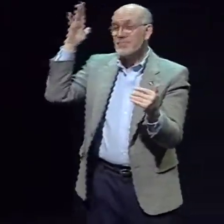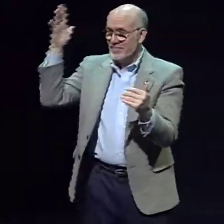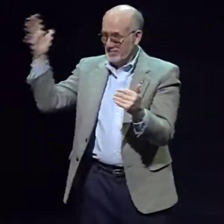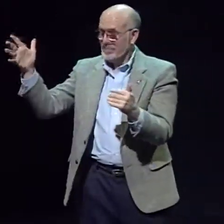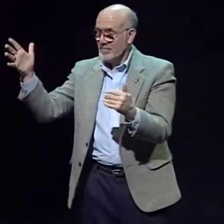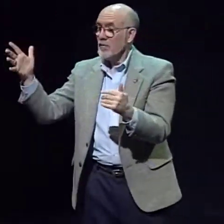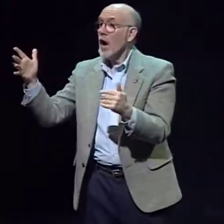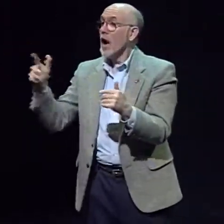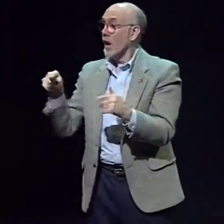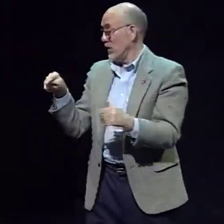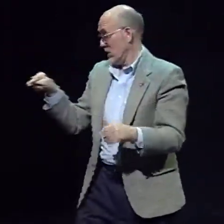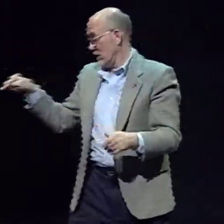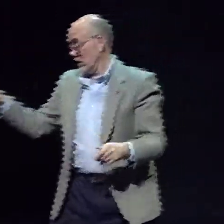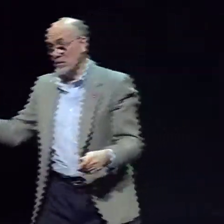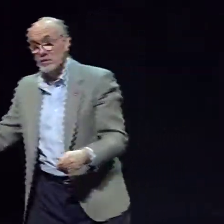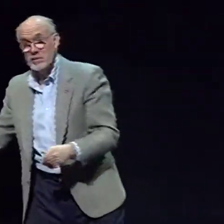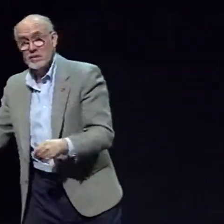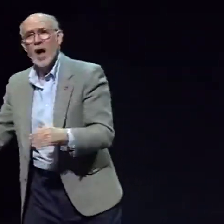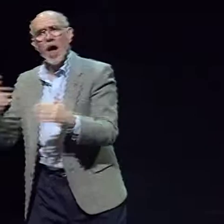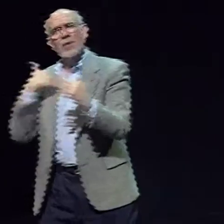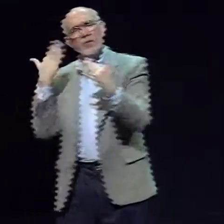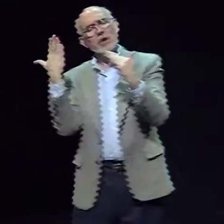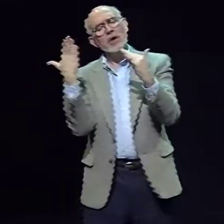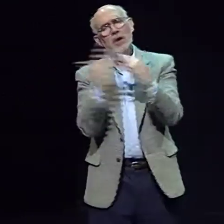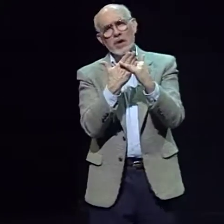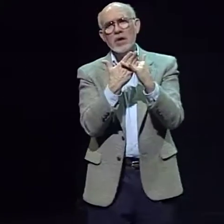MAYBE SOMEDAY DOWN THE ROAD, I MIGHT BE ABLE TO,